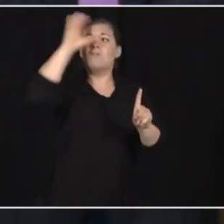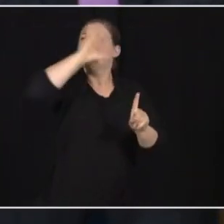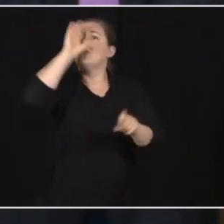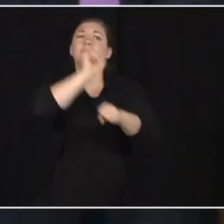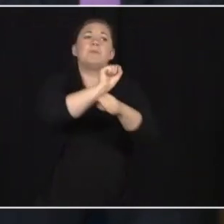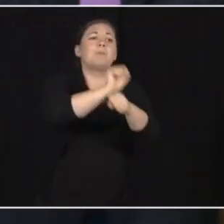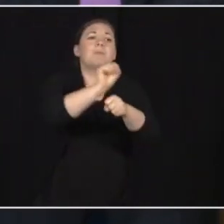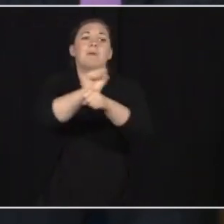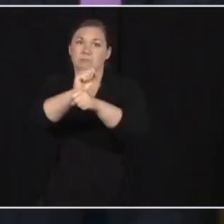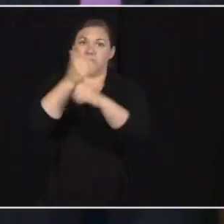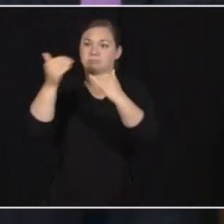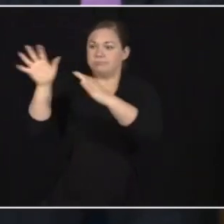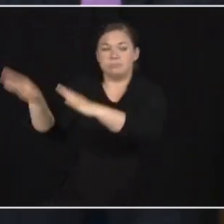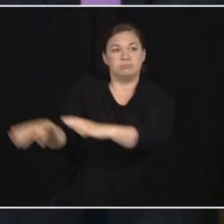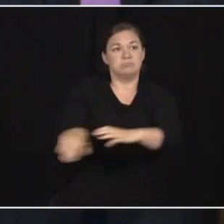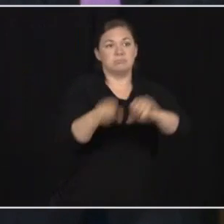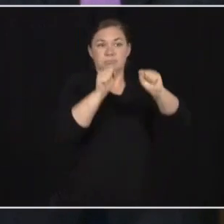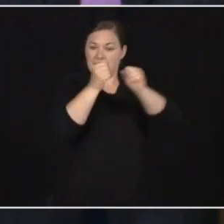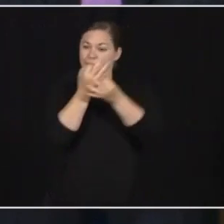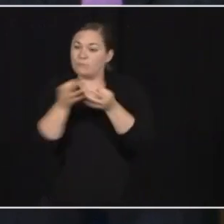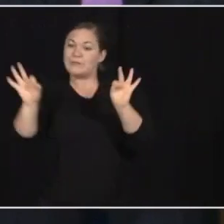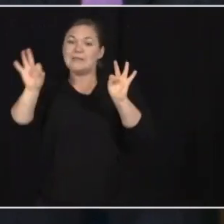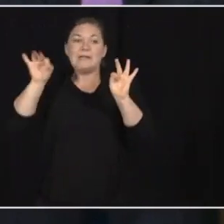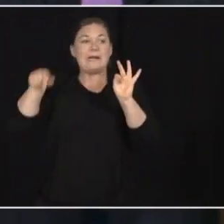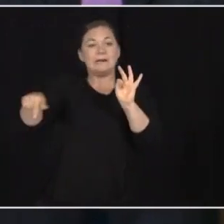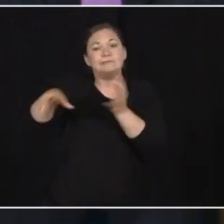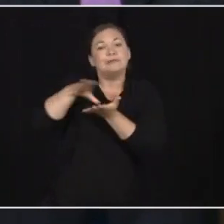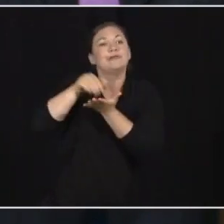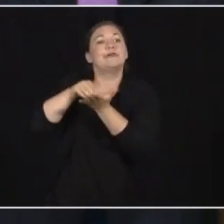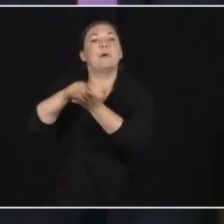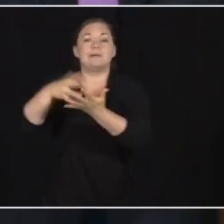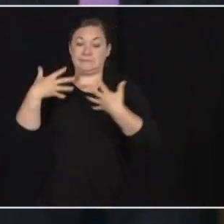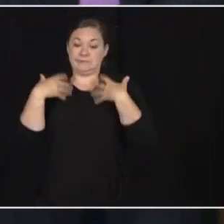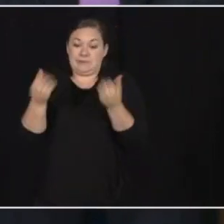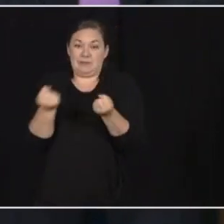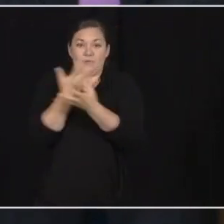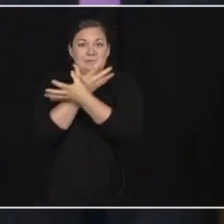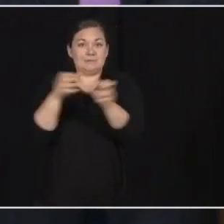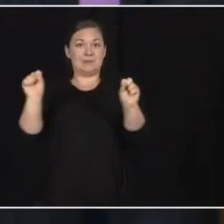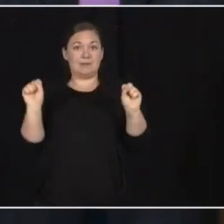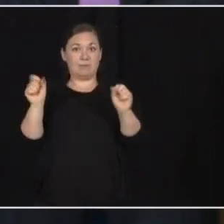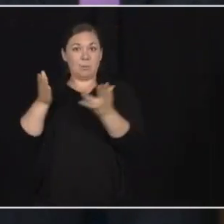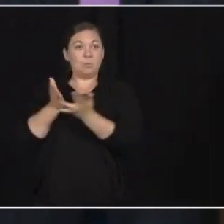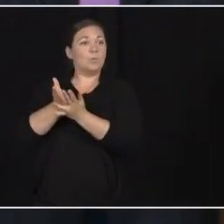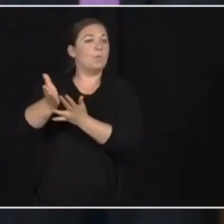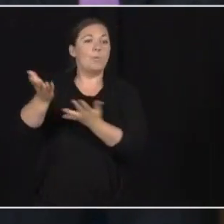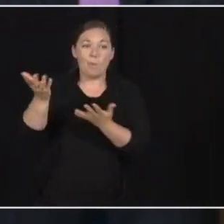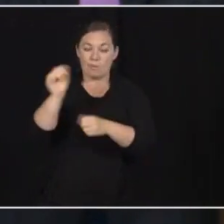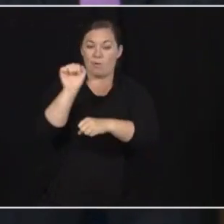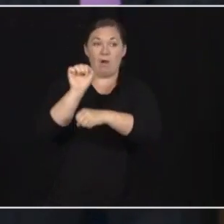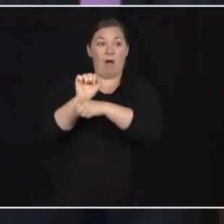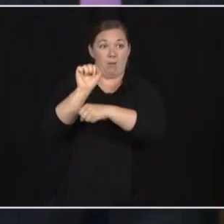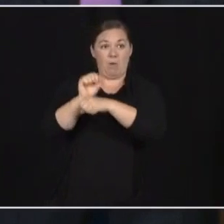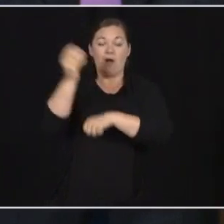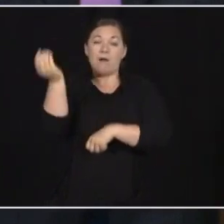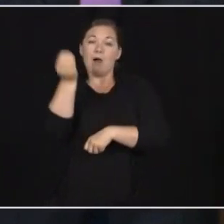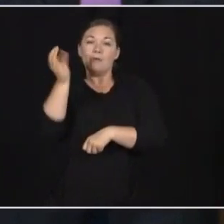will allow up to 100,000 jobseekers to take free online workplace health and safety training through employment Ontario. This training will give